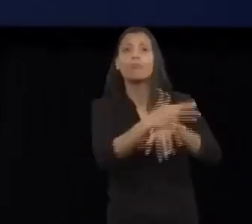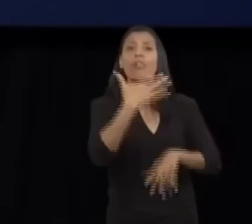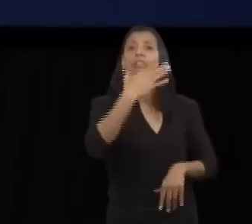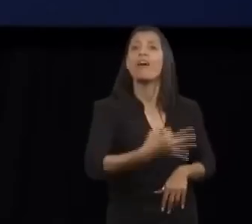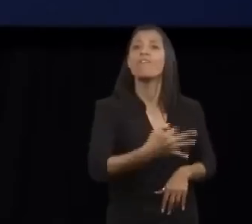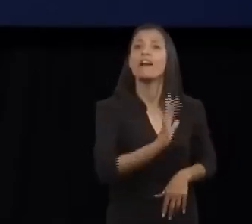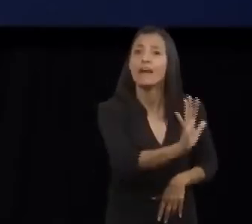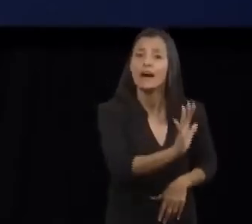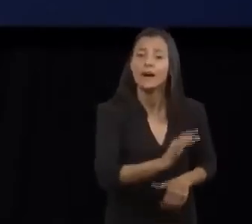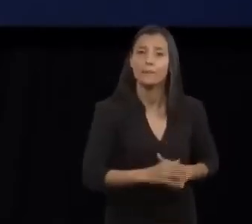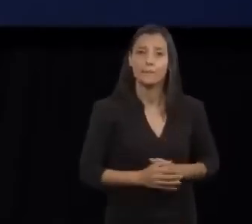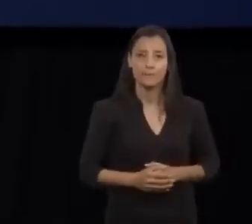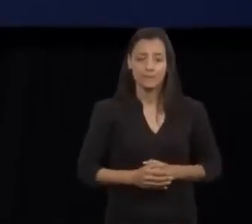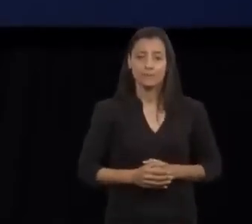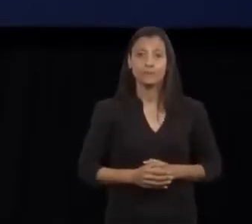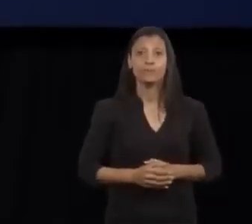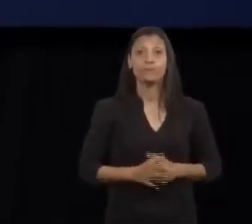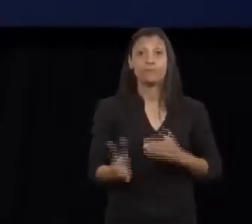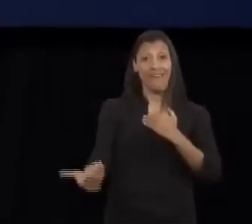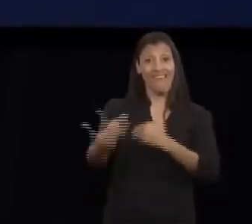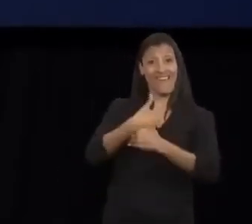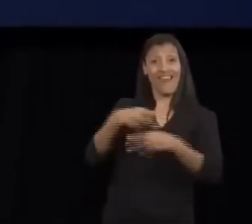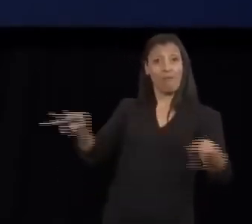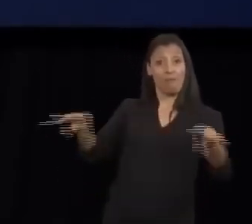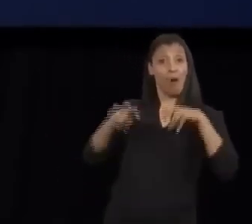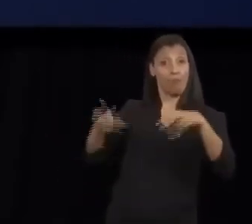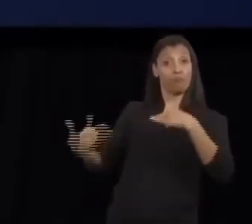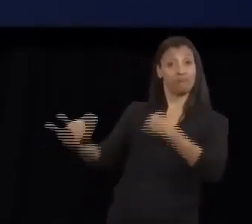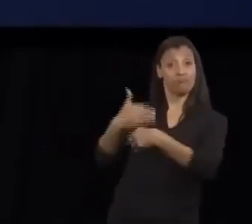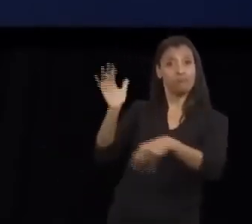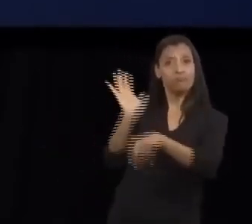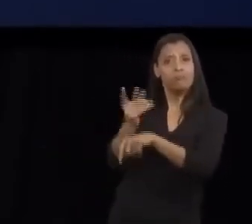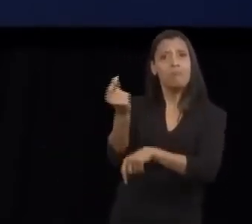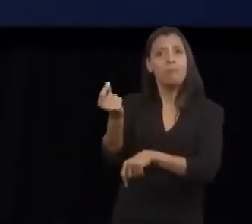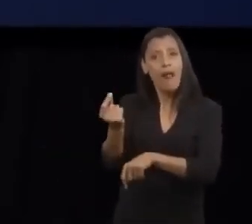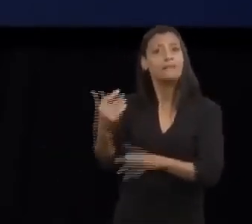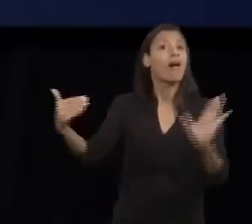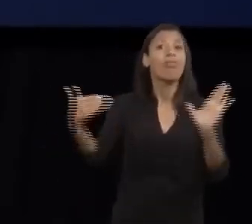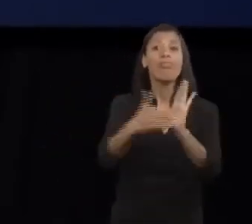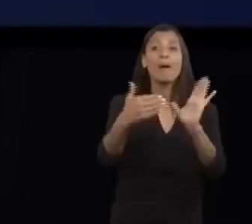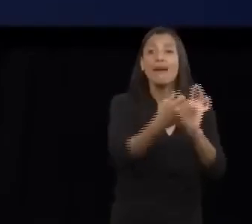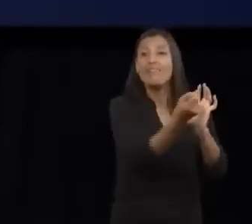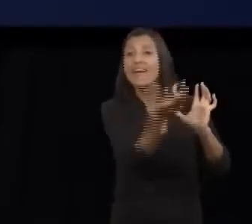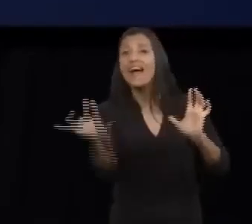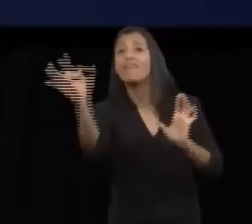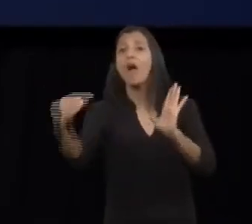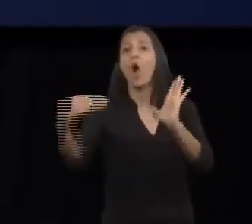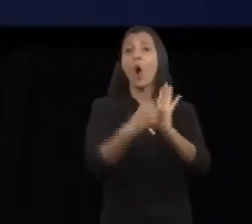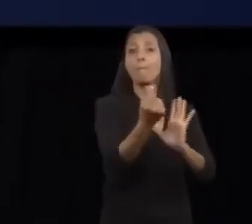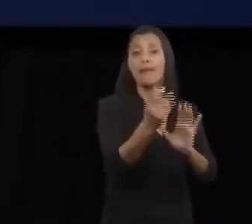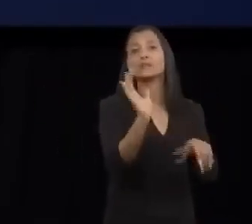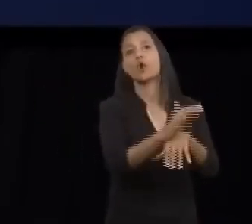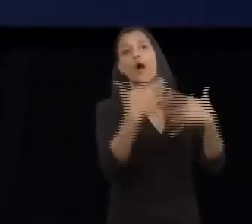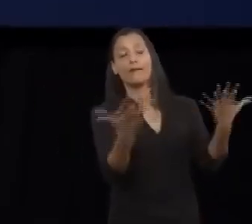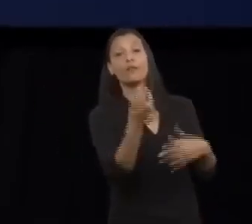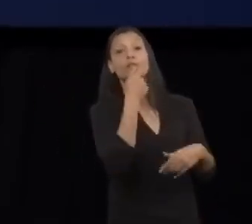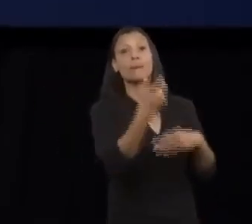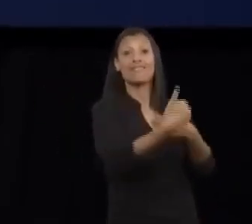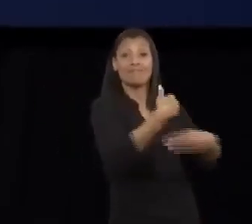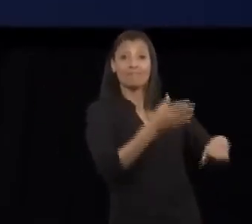the income is determined by the equilibrium of prices and quantities. Therefore, putting the income is a bad definition.